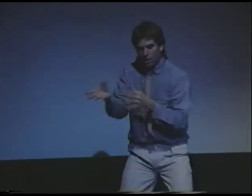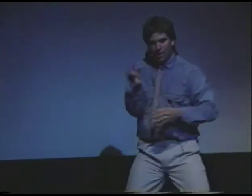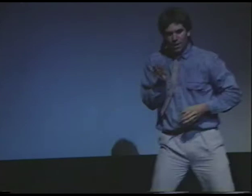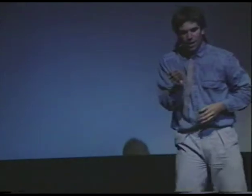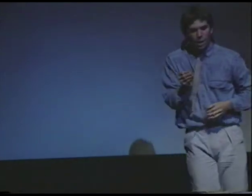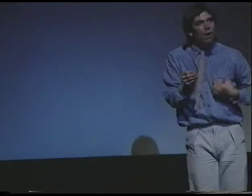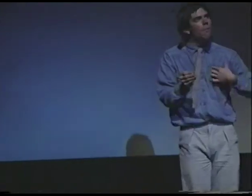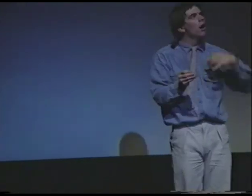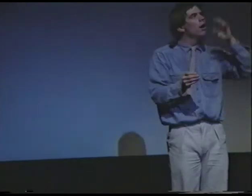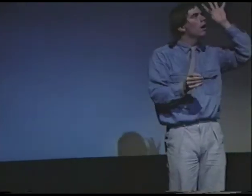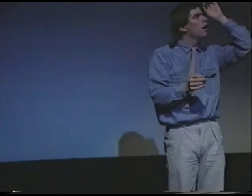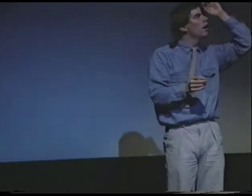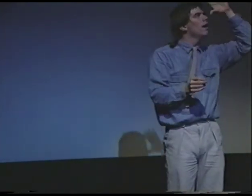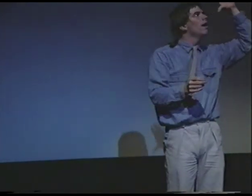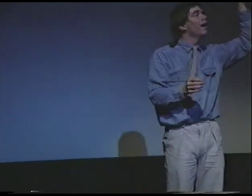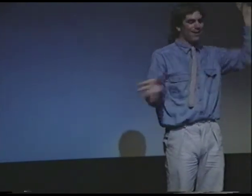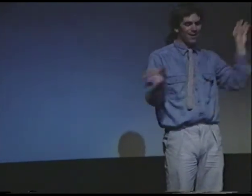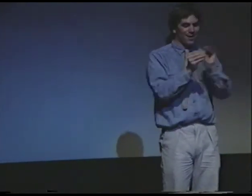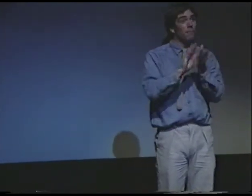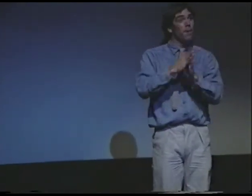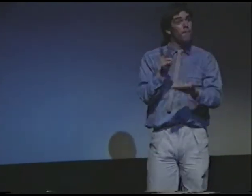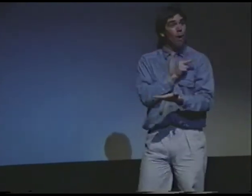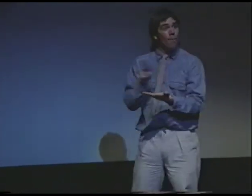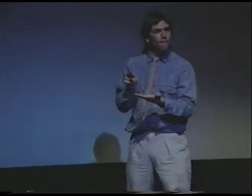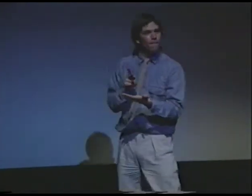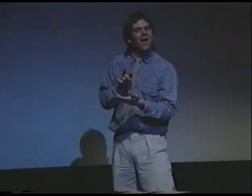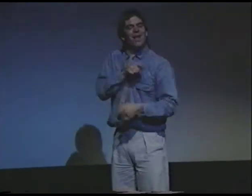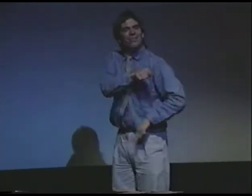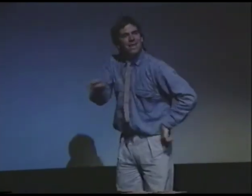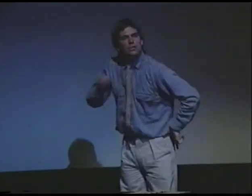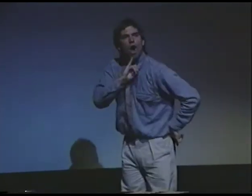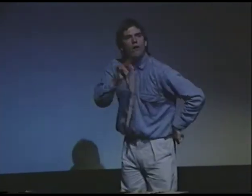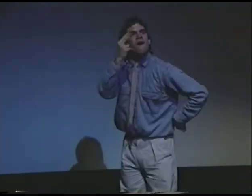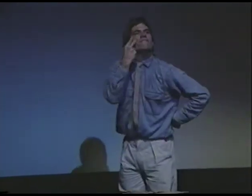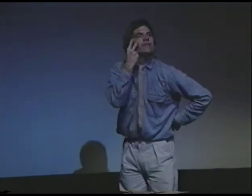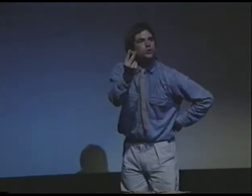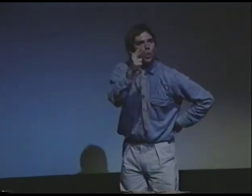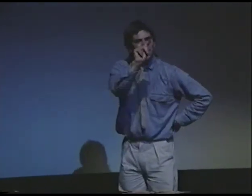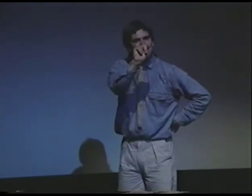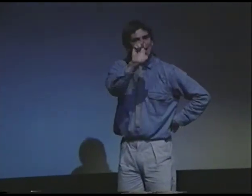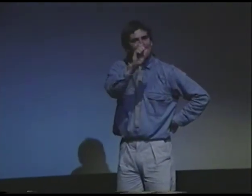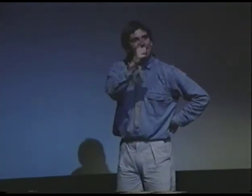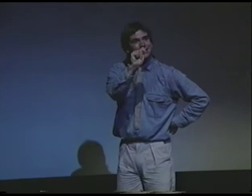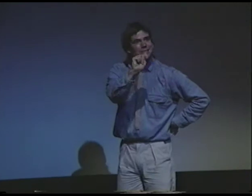So that's the perspective. And it all comes together into a poem.